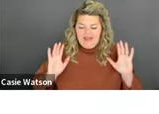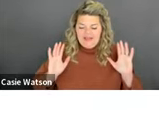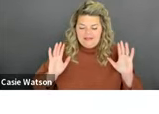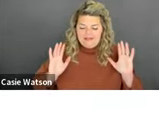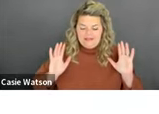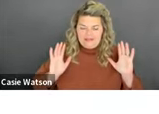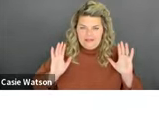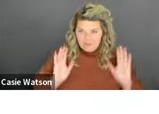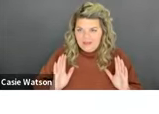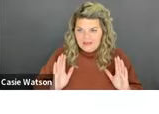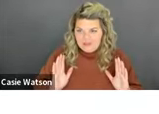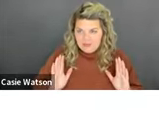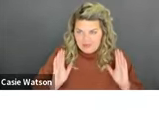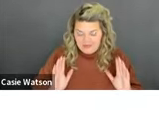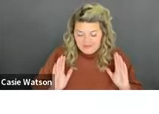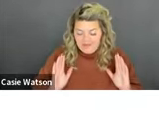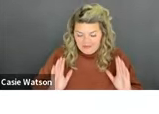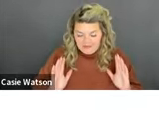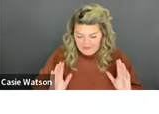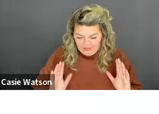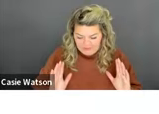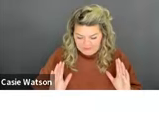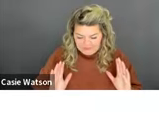And if you need an interpreter, please fill out the form.